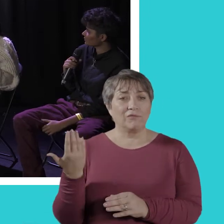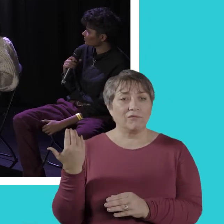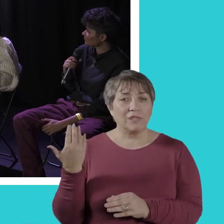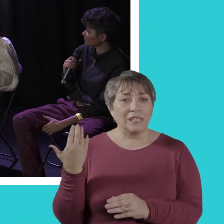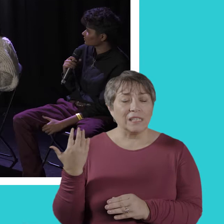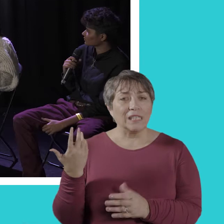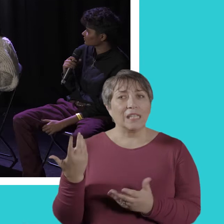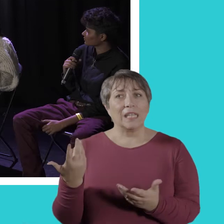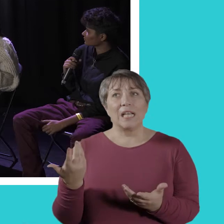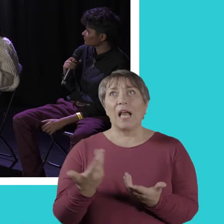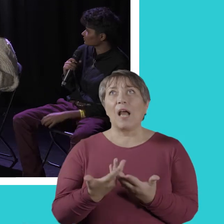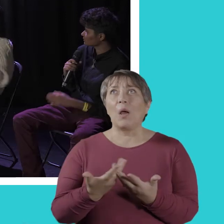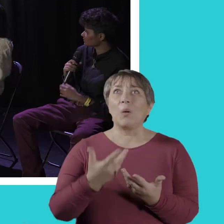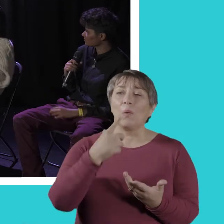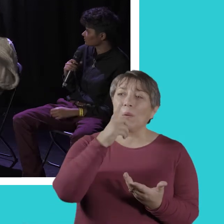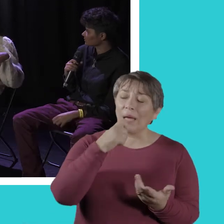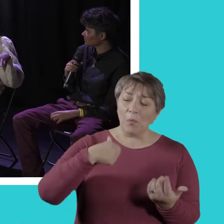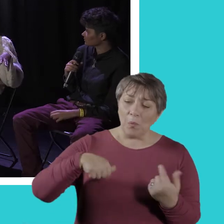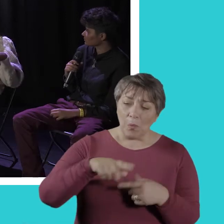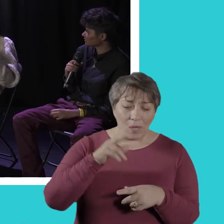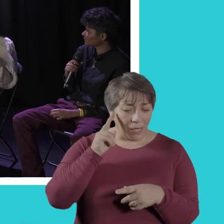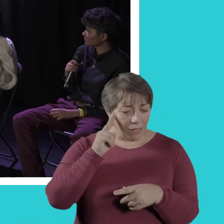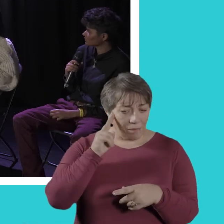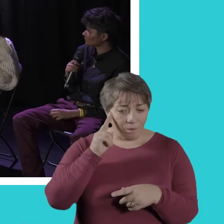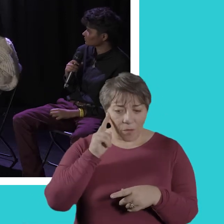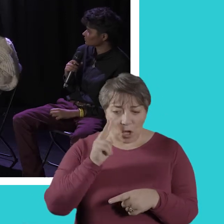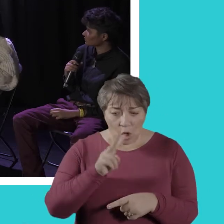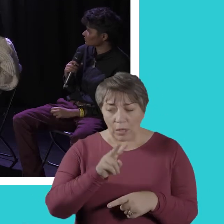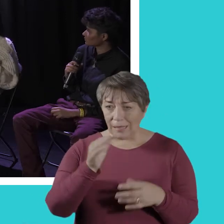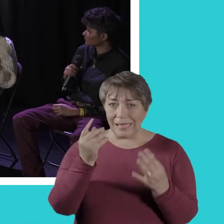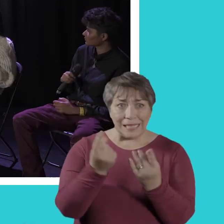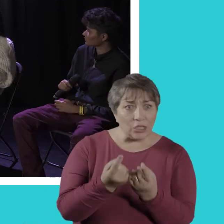how can we look at the issues that we might individually face on an individual basis and